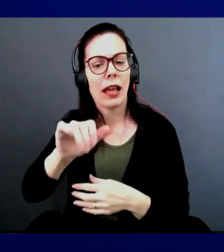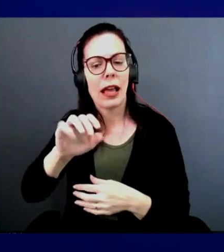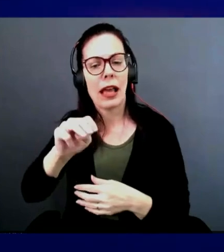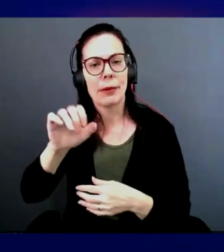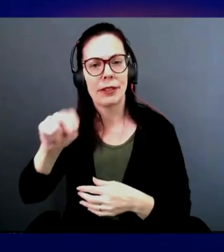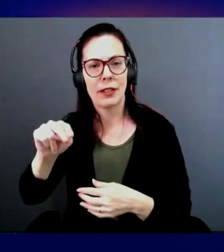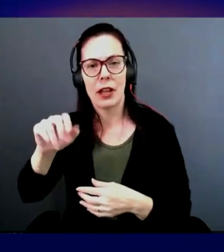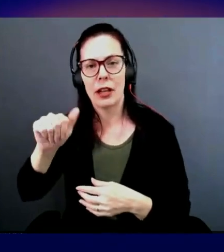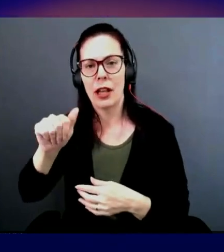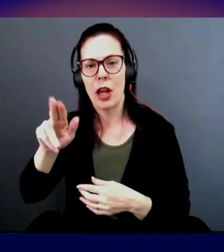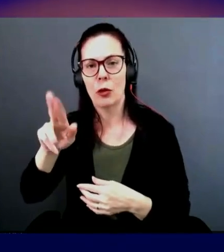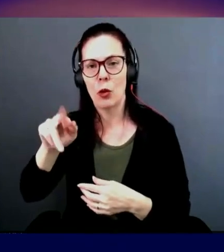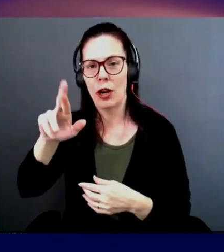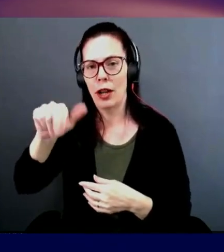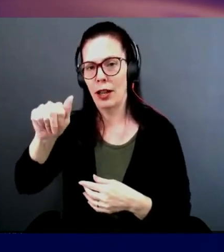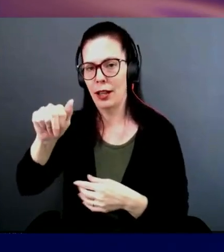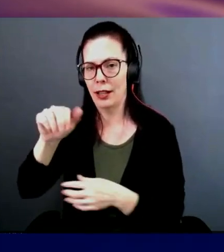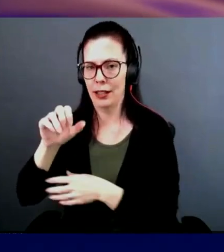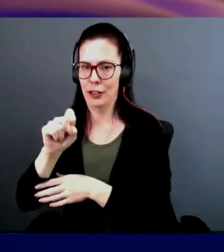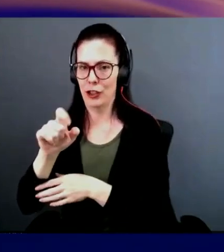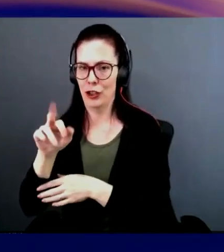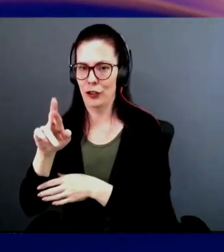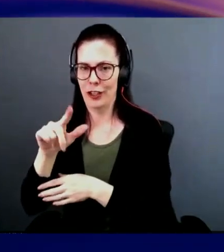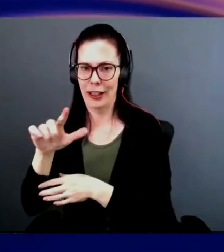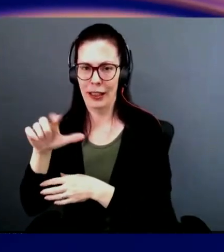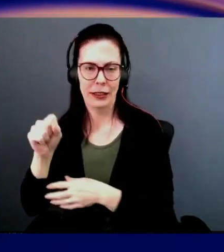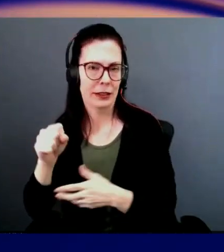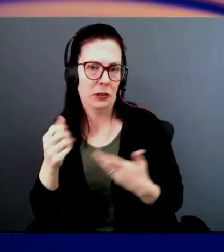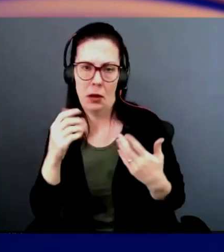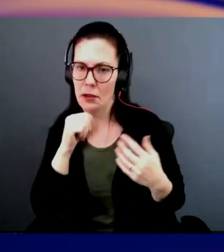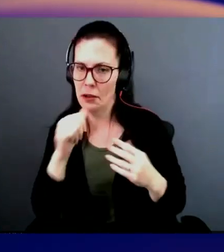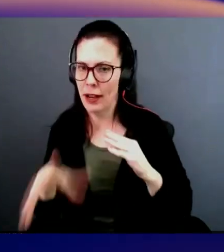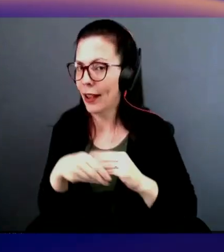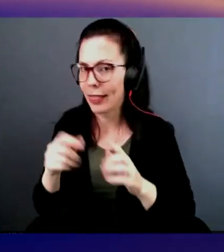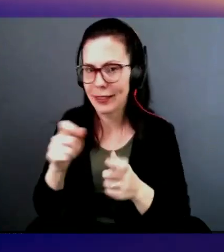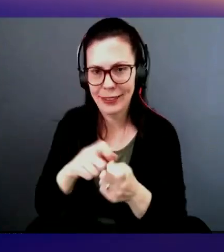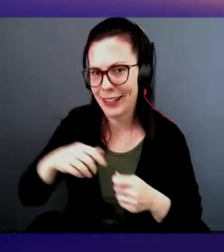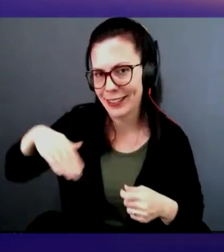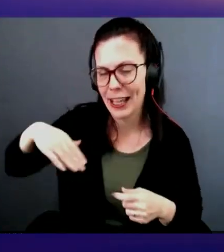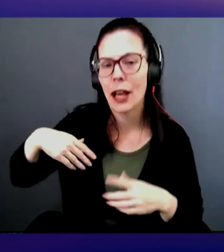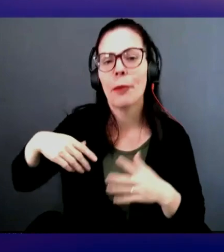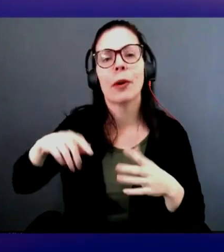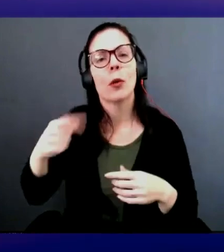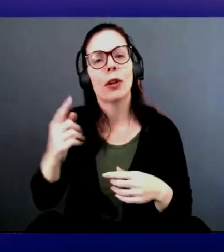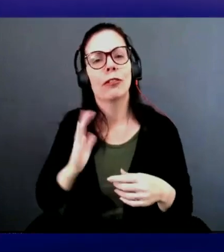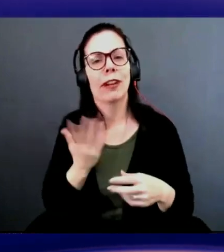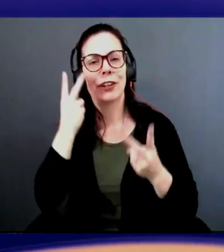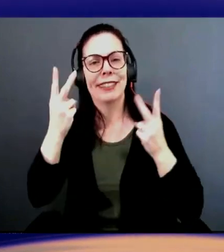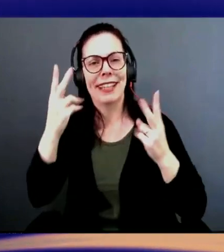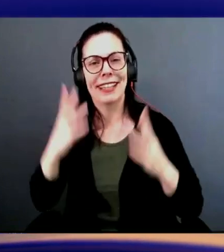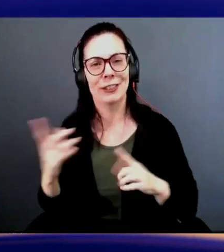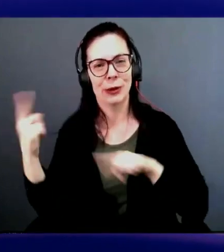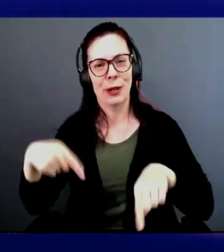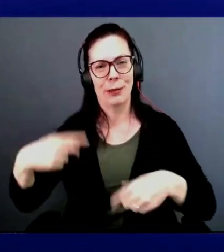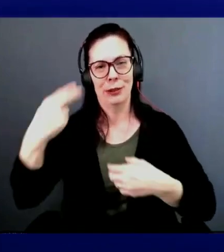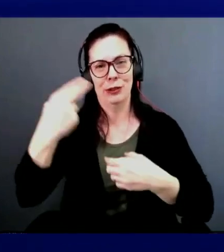So like I said, I didn't get all the details in there and we're actually gonna be joined by one of our guests. That's gonna be talking about it in much more details